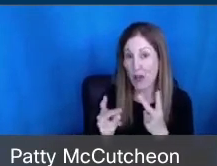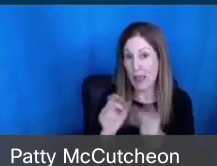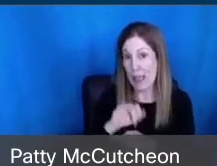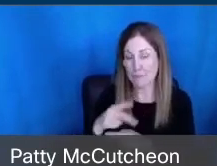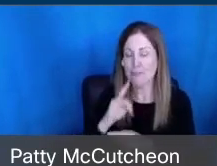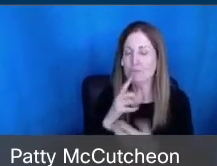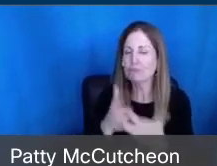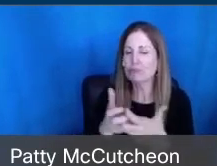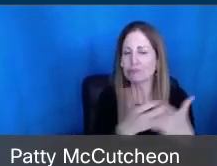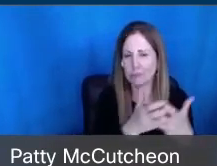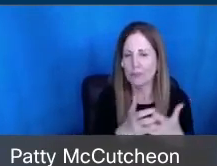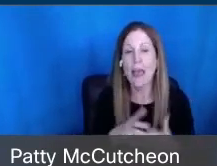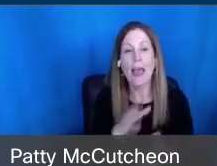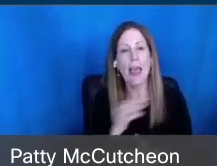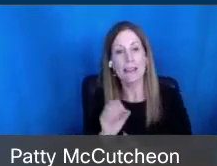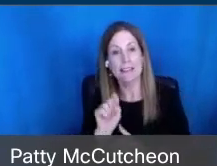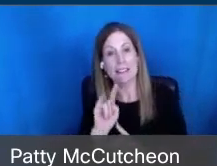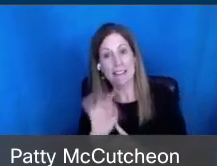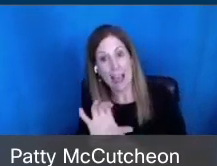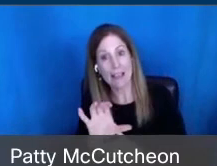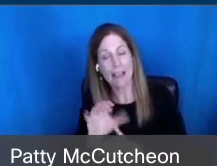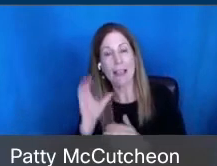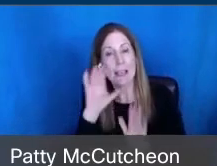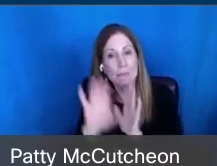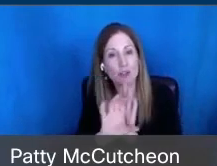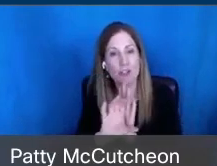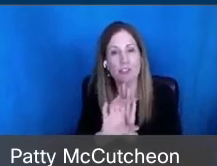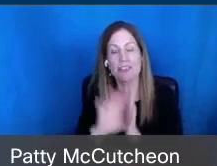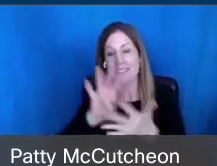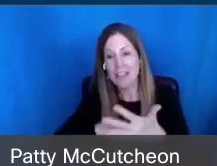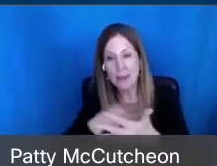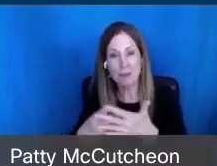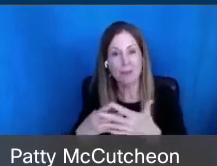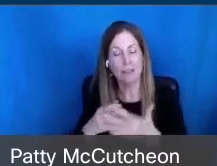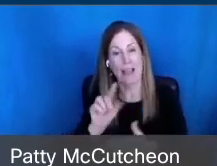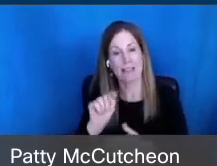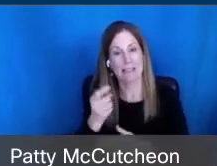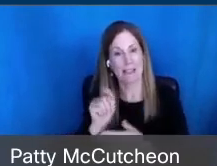for static images, tables, and alt text. And working in tandem has allowed us to have